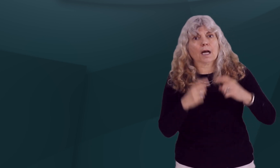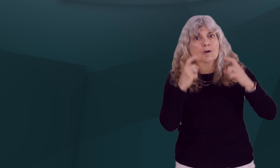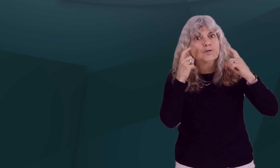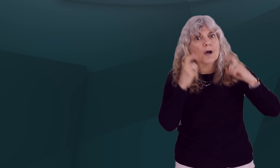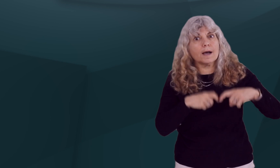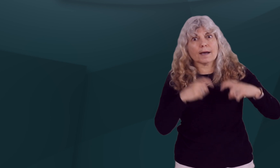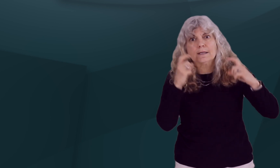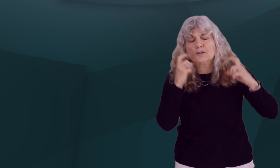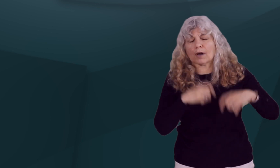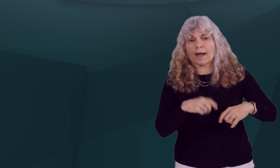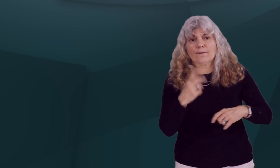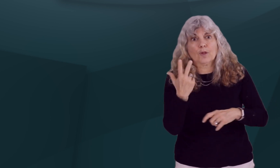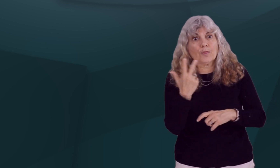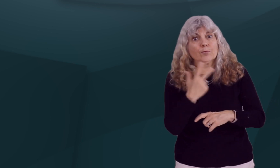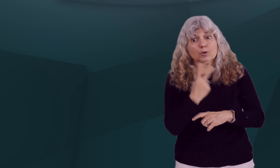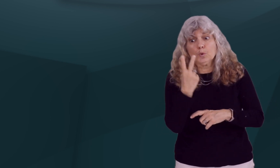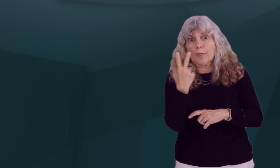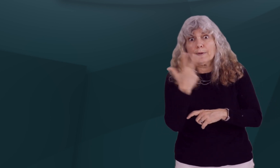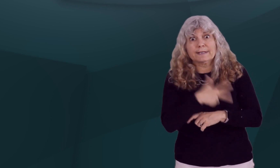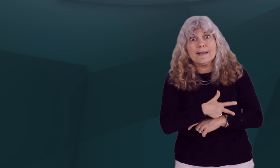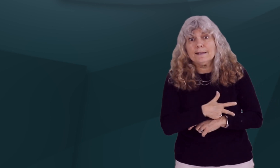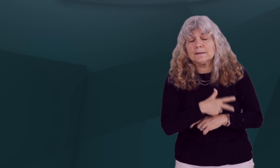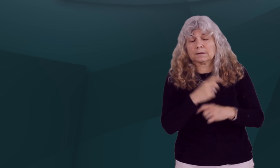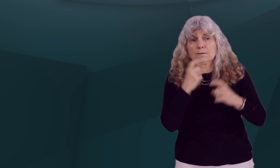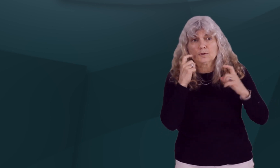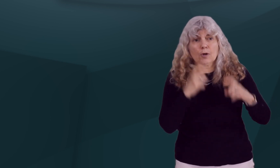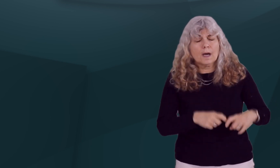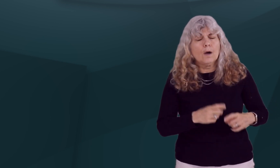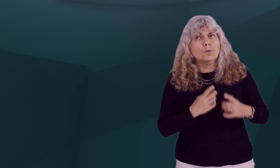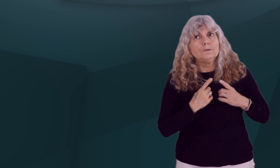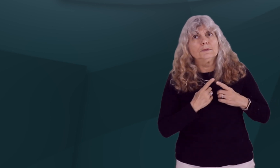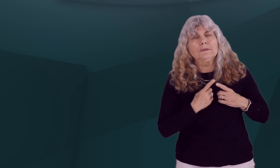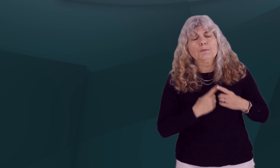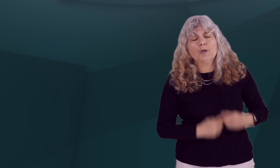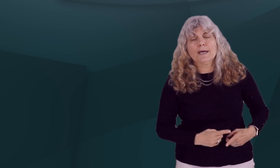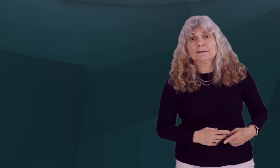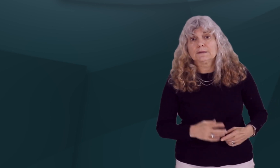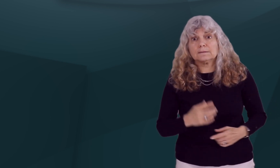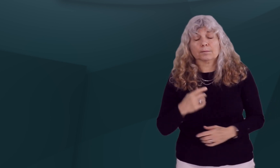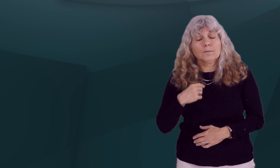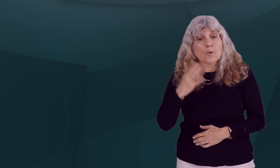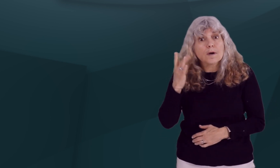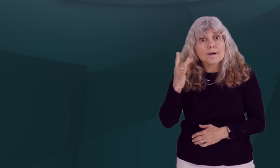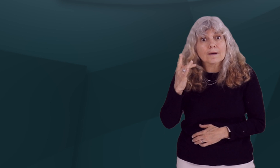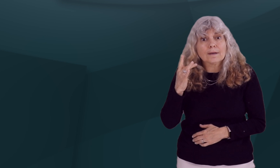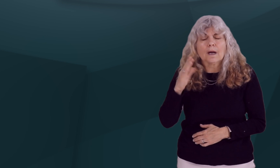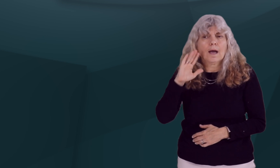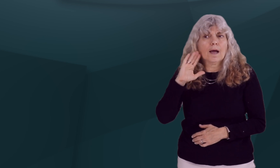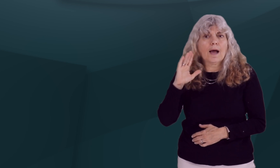Oh, I was devastated! I cried constantly for two or three days.